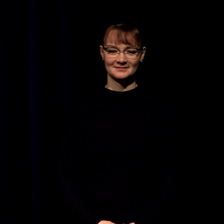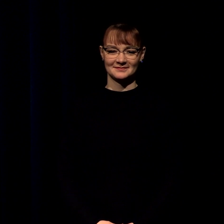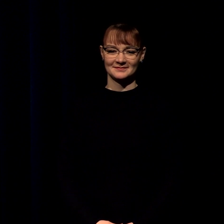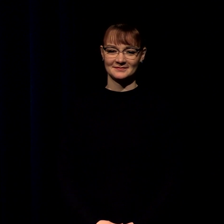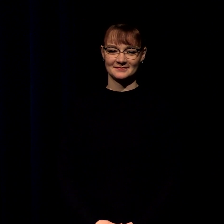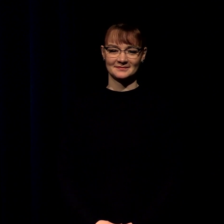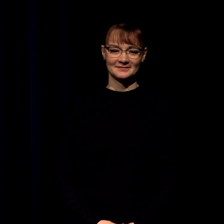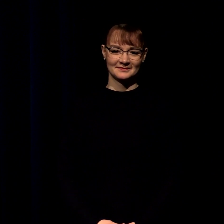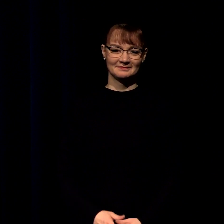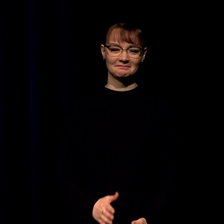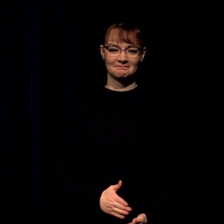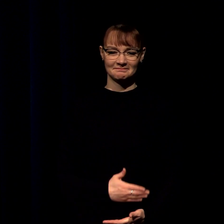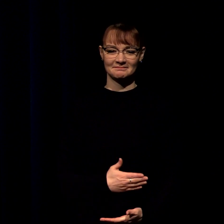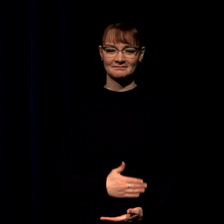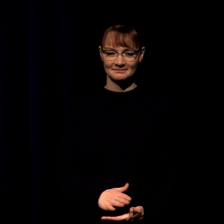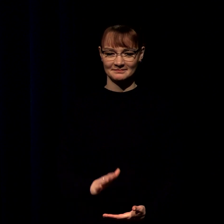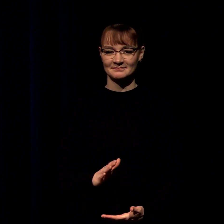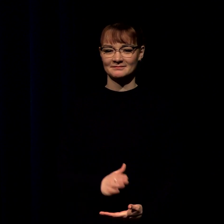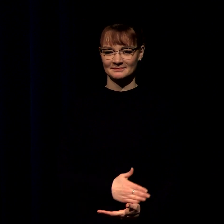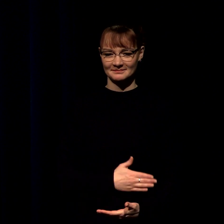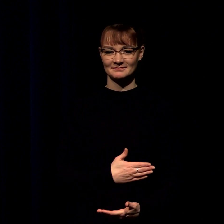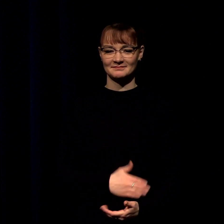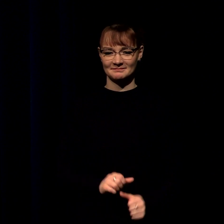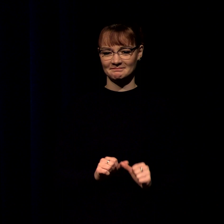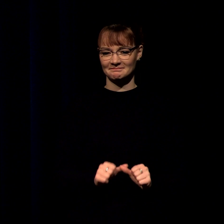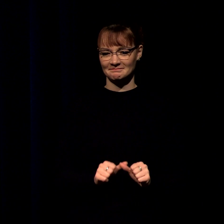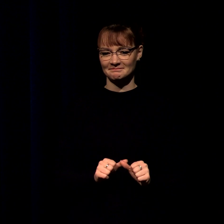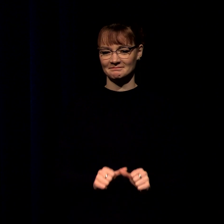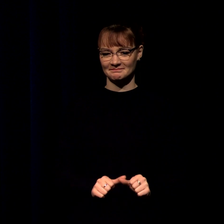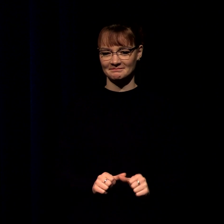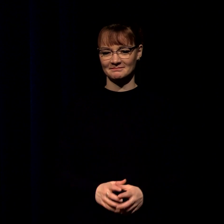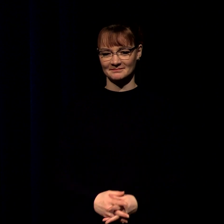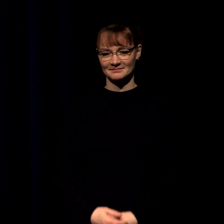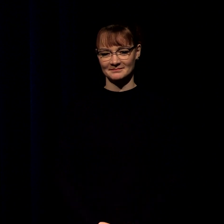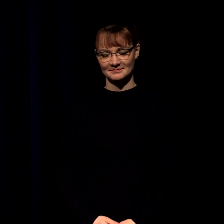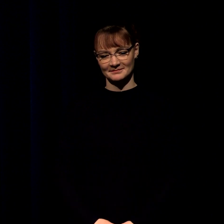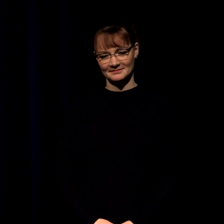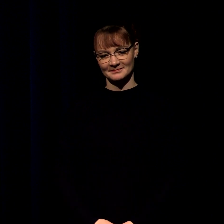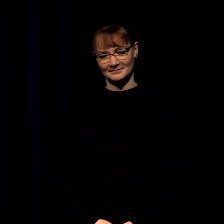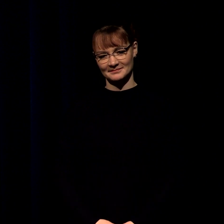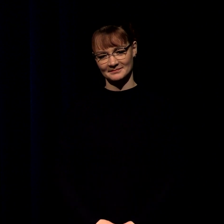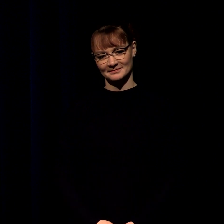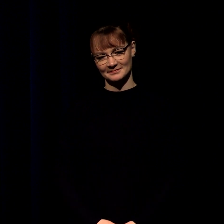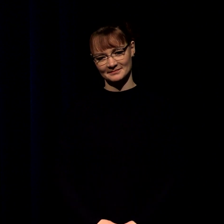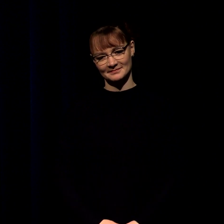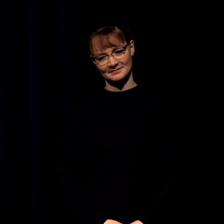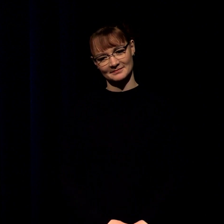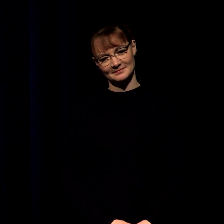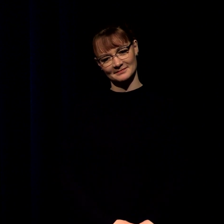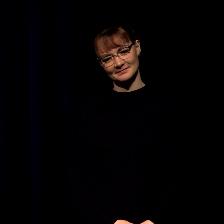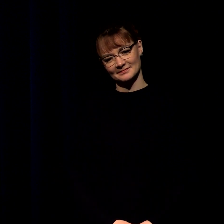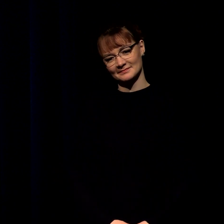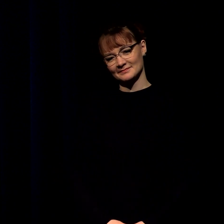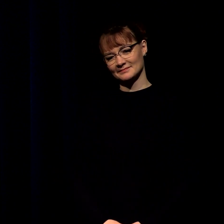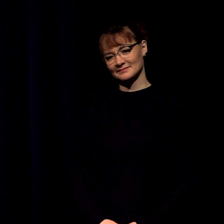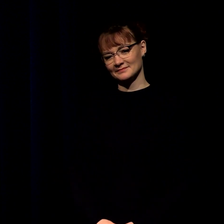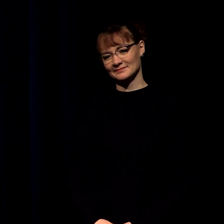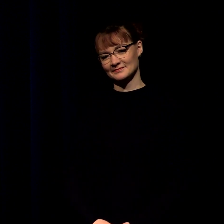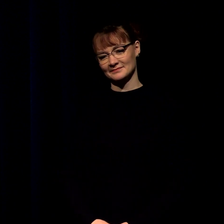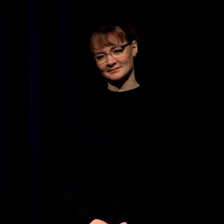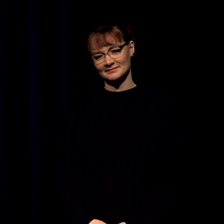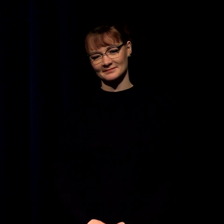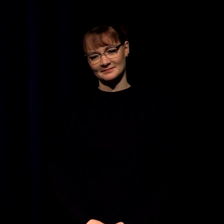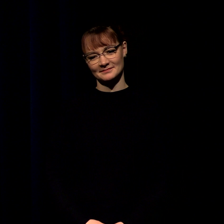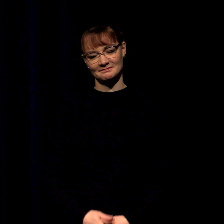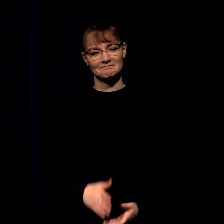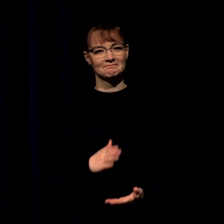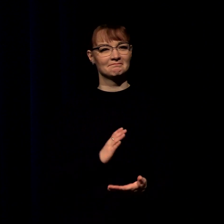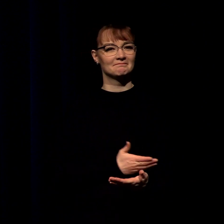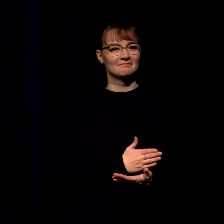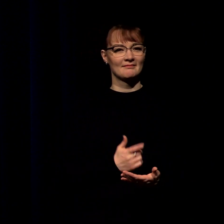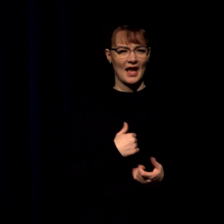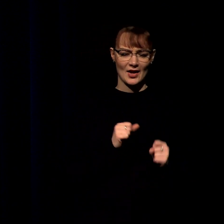somebody to you I could travel overseas, chase the the sound that is